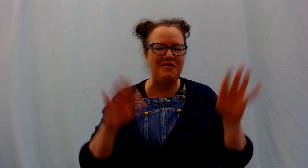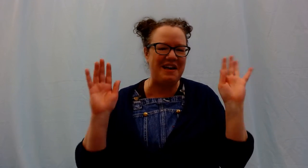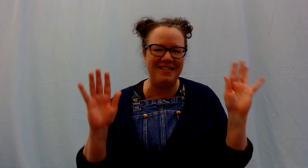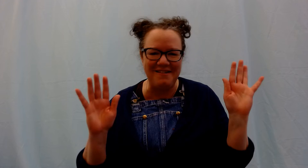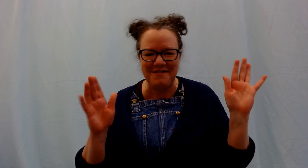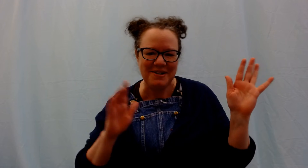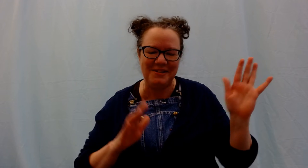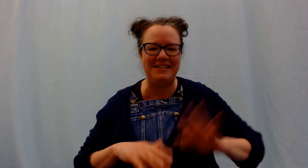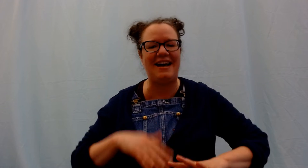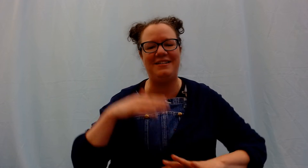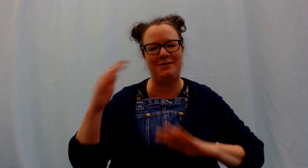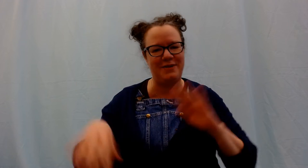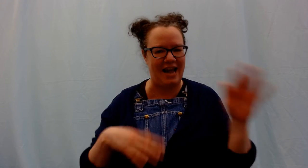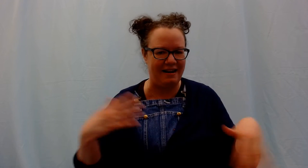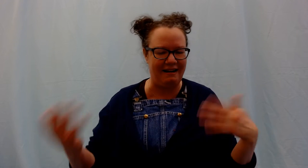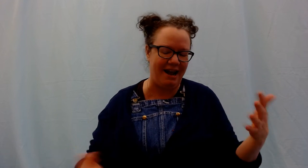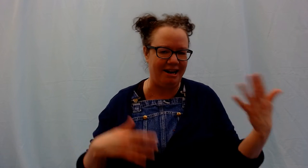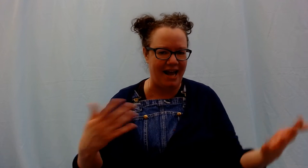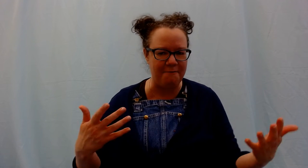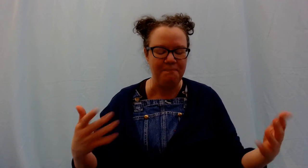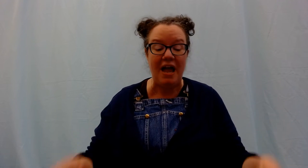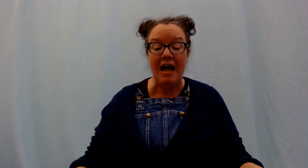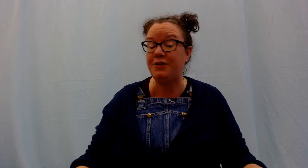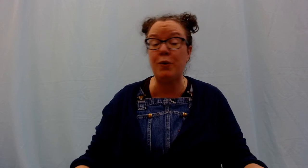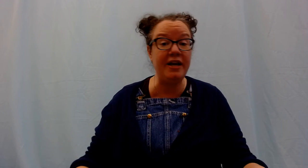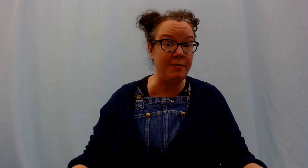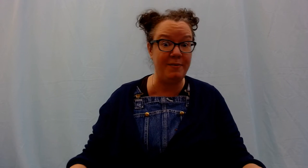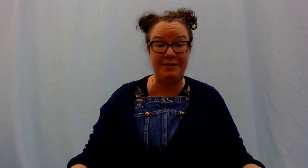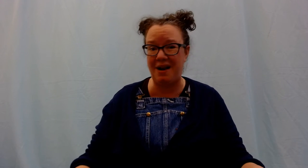that they love the most and do them again and again and again. It's only going to be about 10